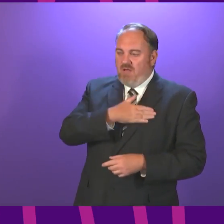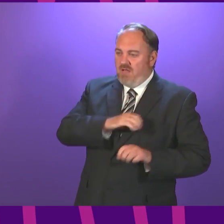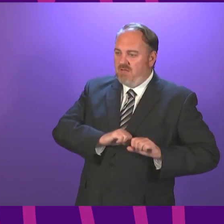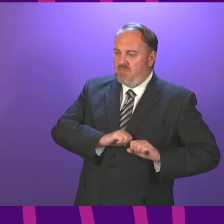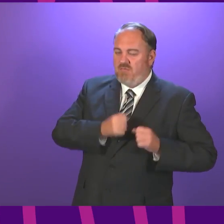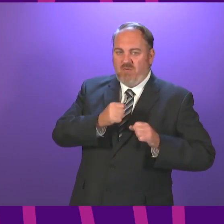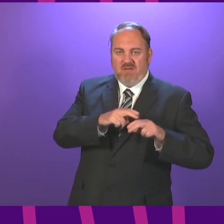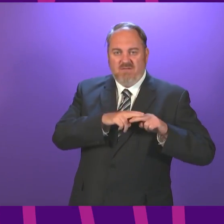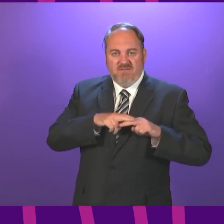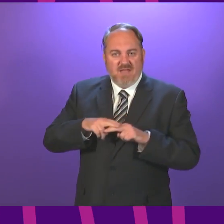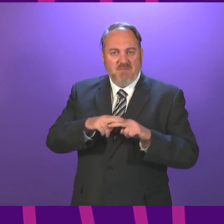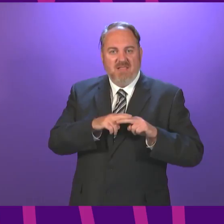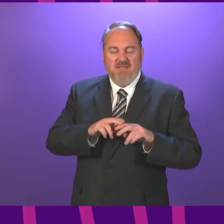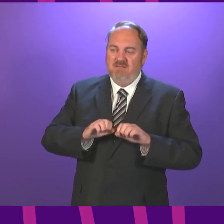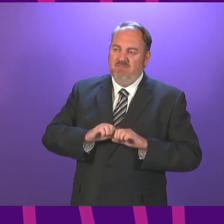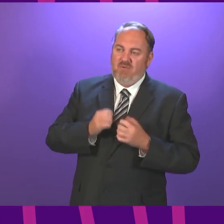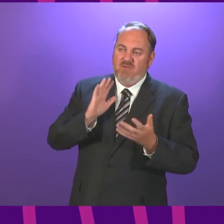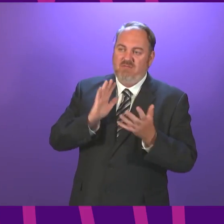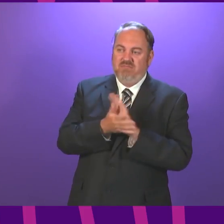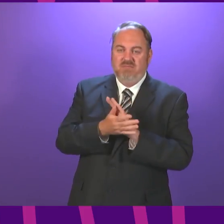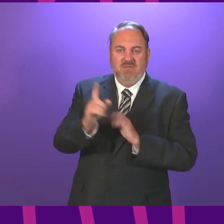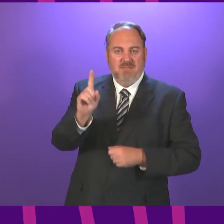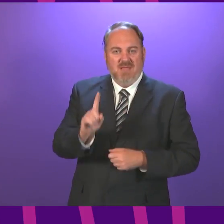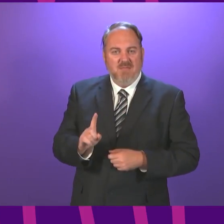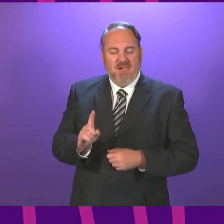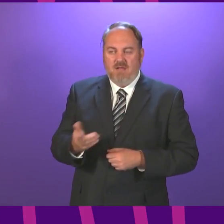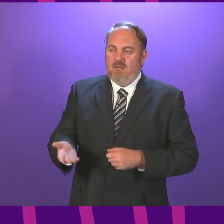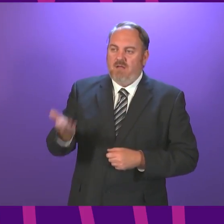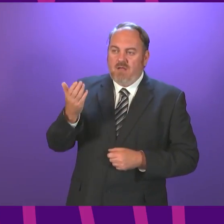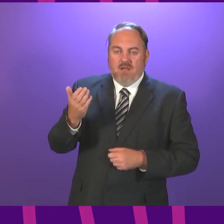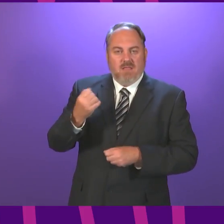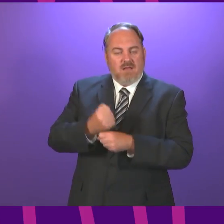When will the First Minister and this Government wake up? When will she stop abandoning our